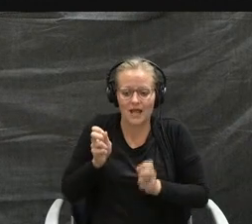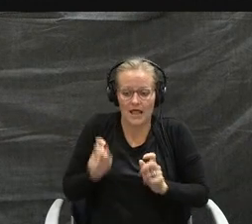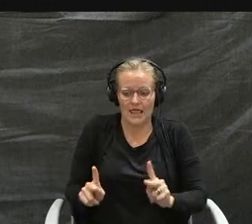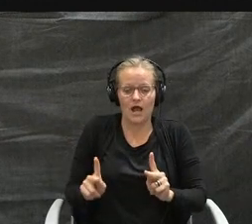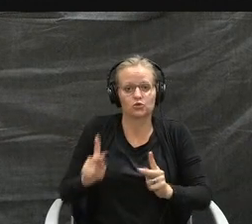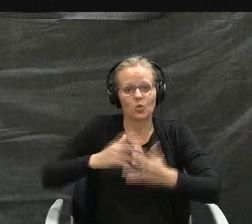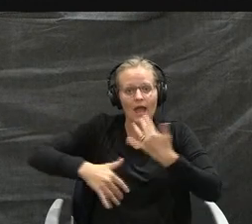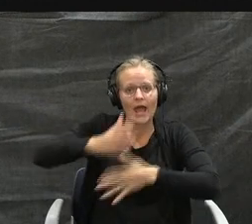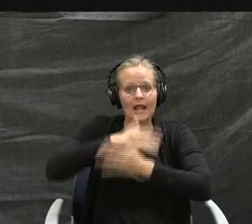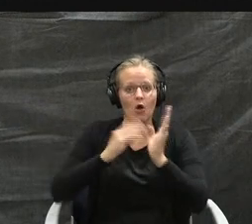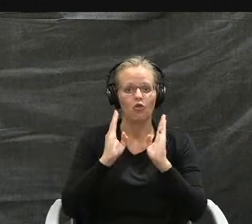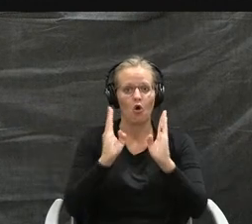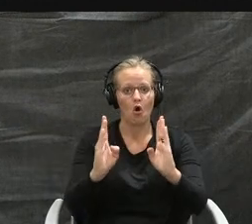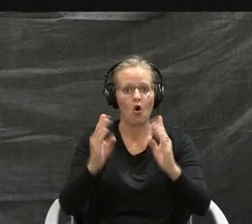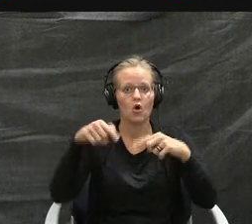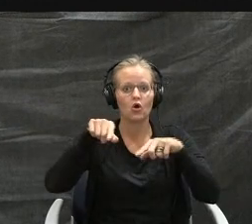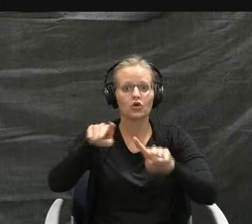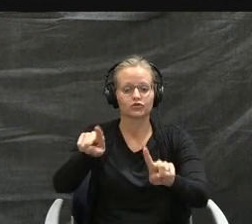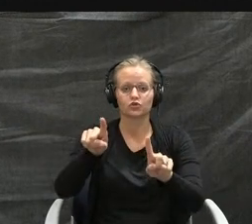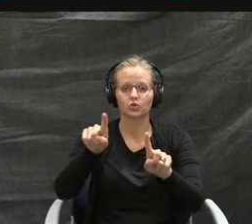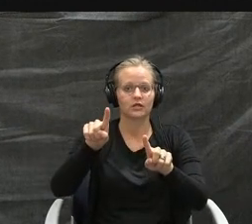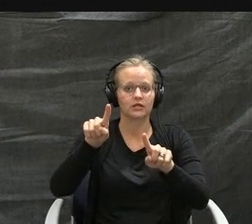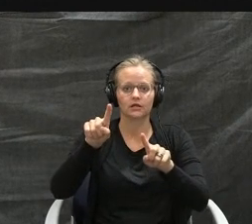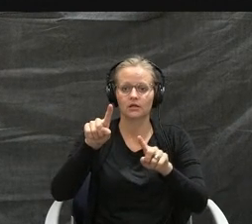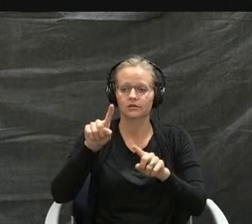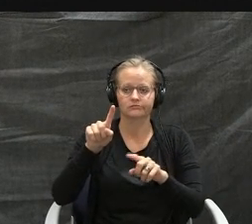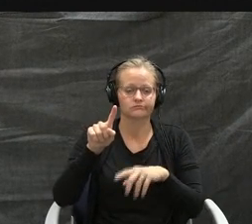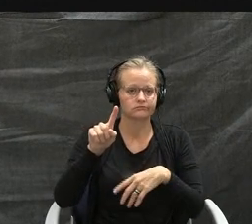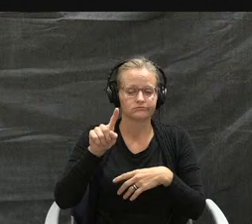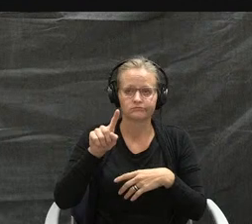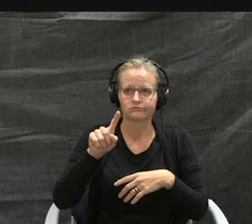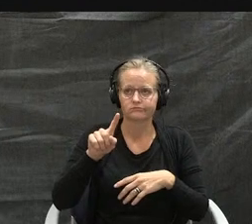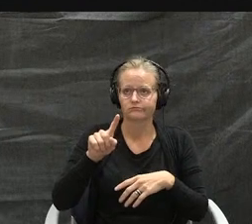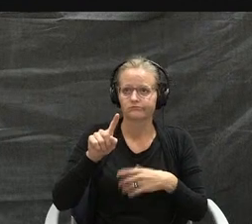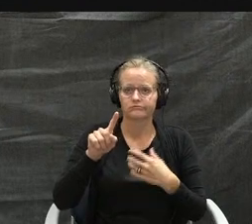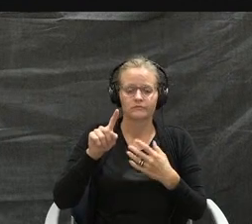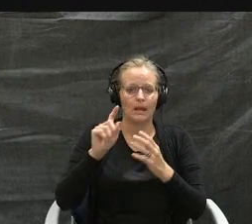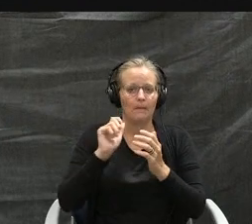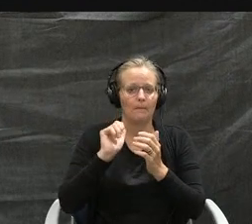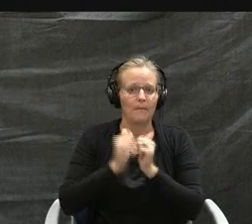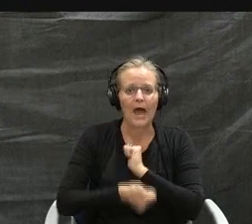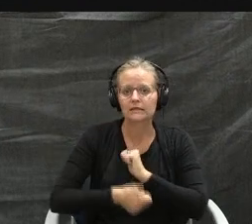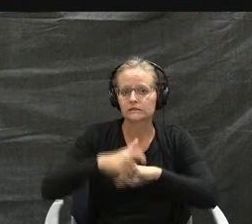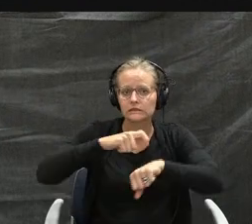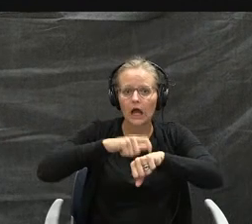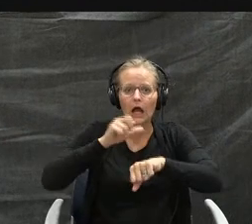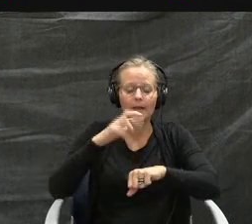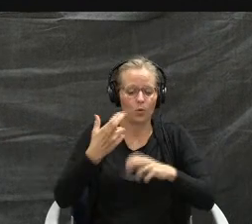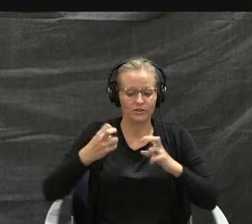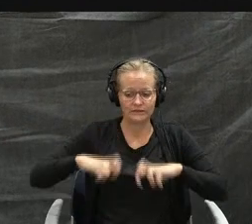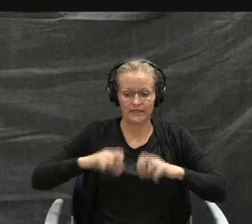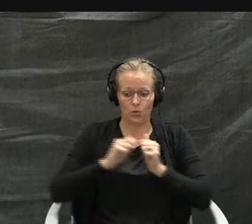with their friends during passing time. They're not going to be able to sit with their friends at lunch and have a